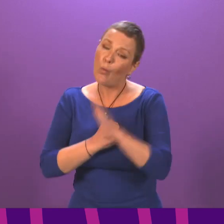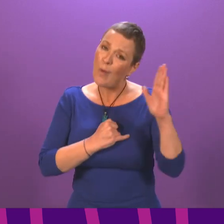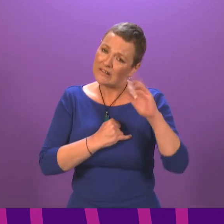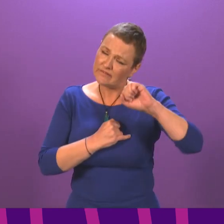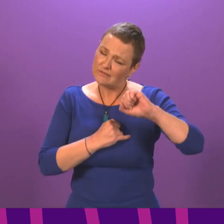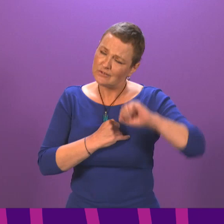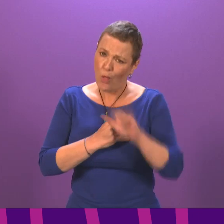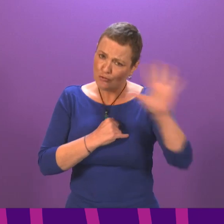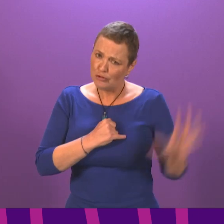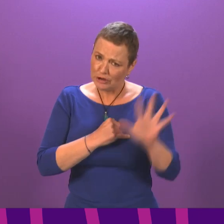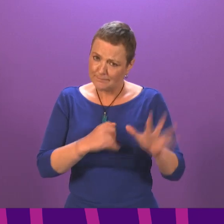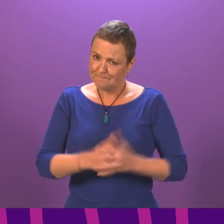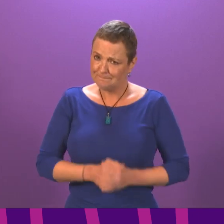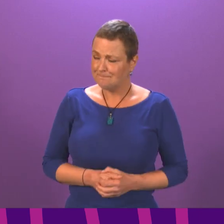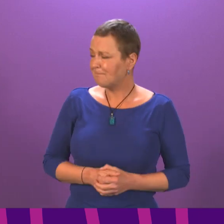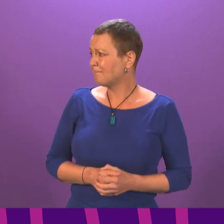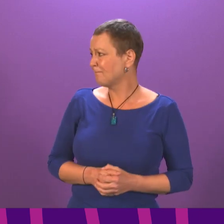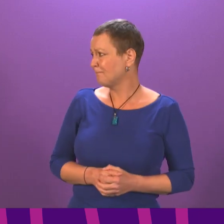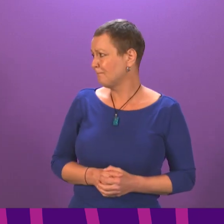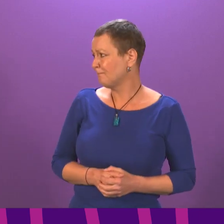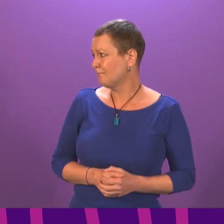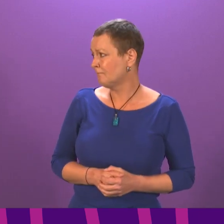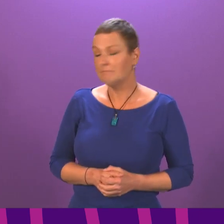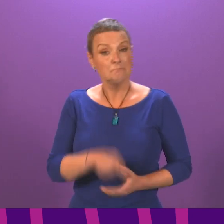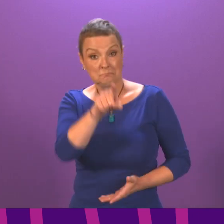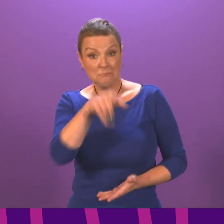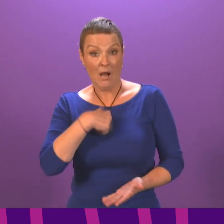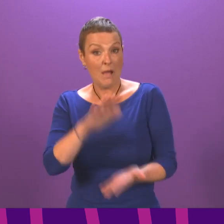The First Minister (Nicola Sturgeon): I am happy to look into that situation. I